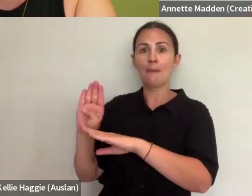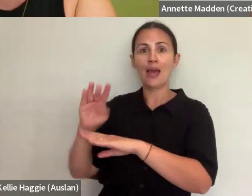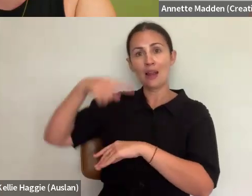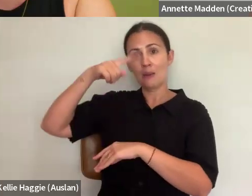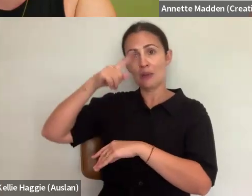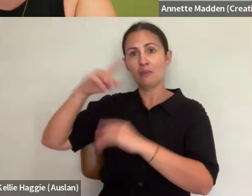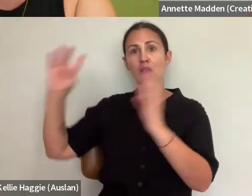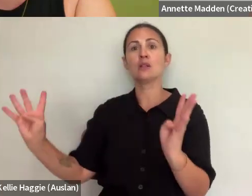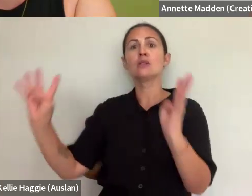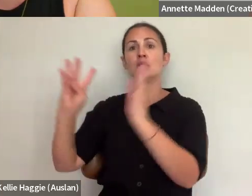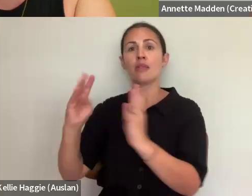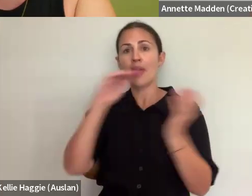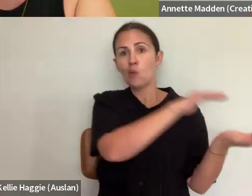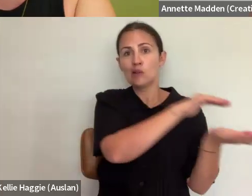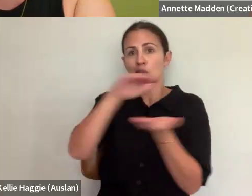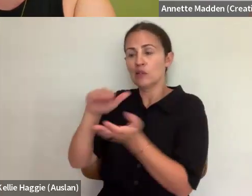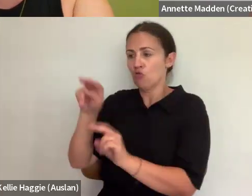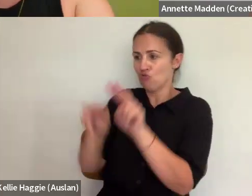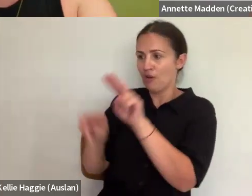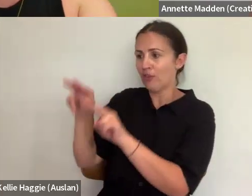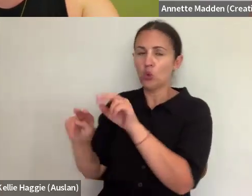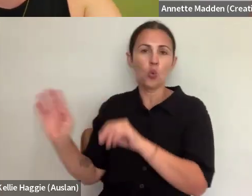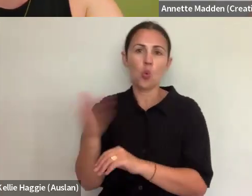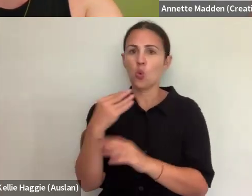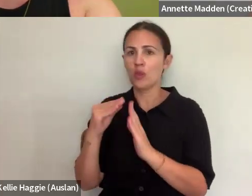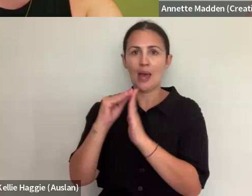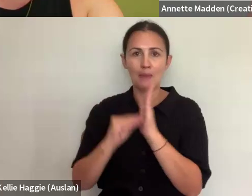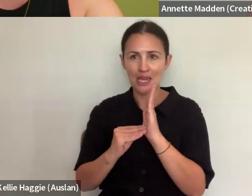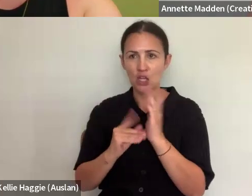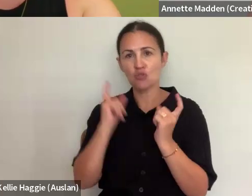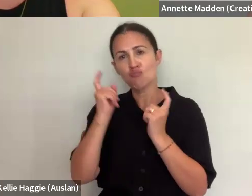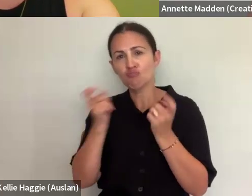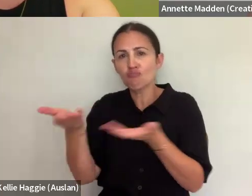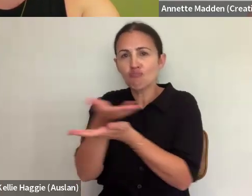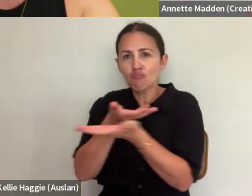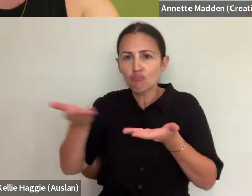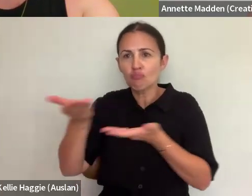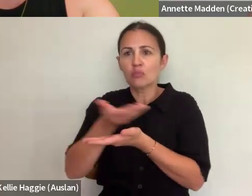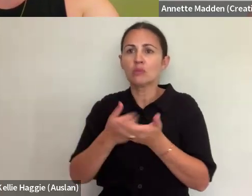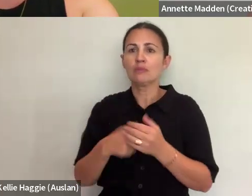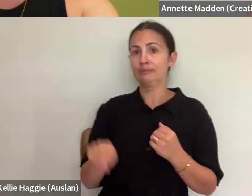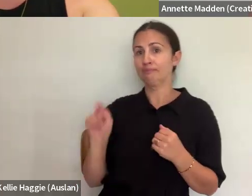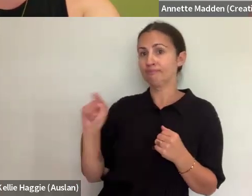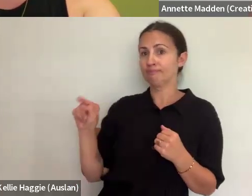our processes for competitive funding programs, we will cook curator panel of assessors to review and